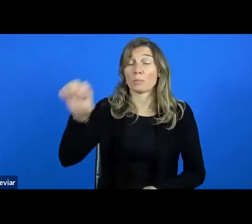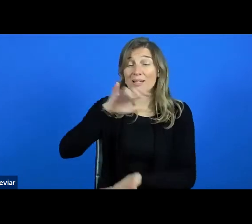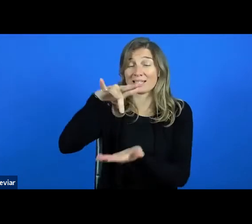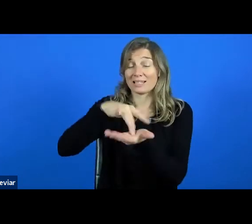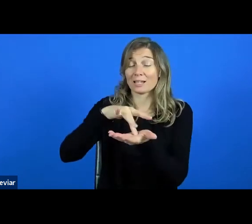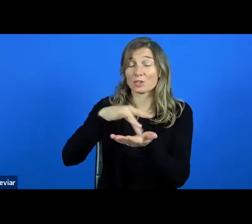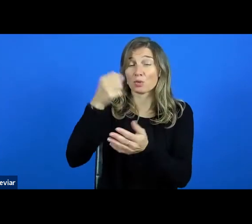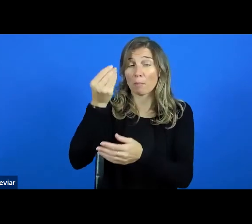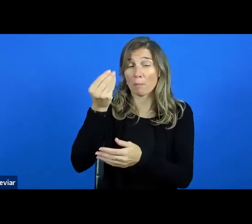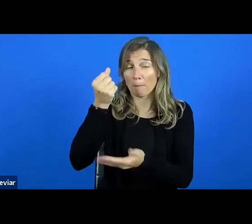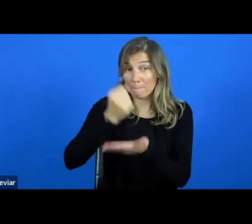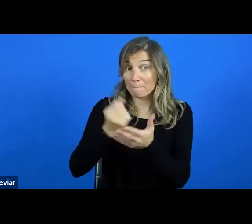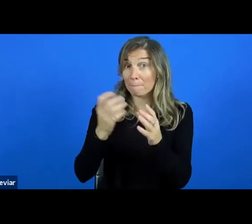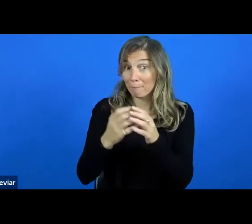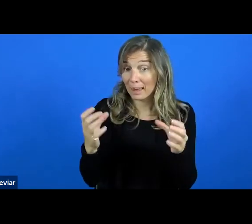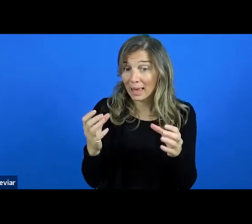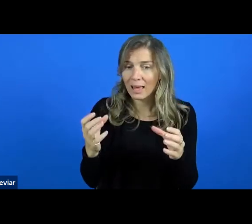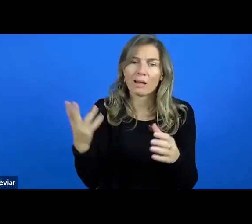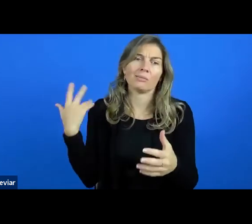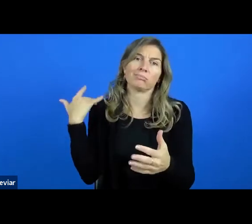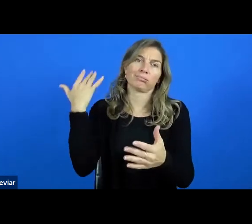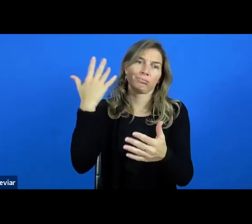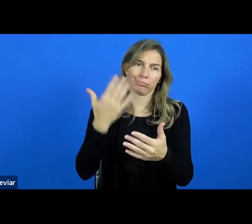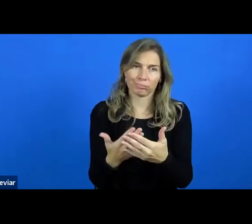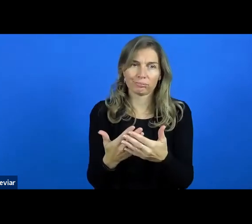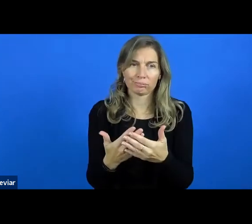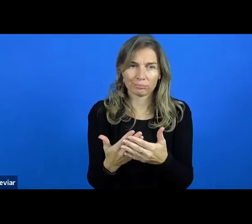because they started receiving so many complaints themselves